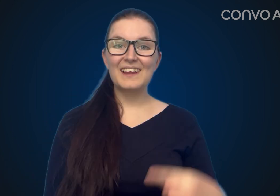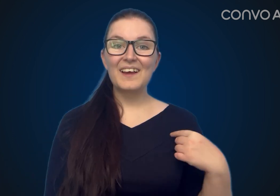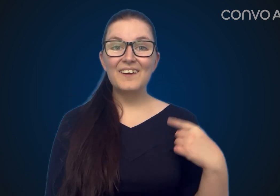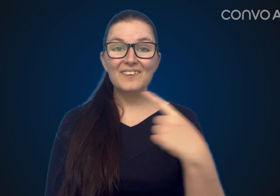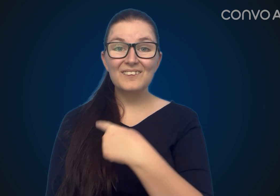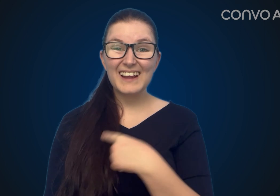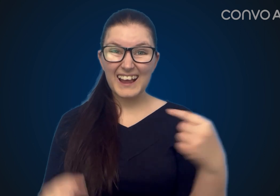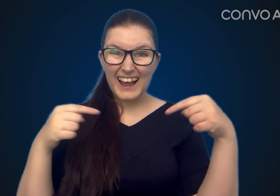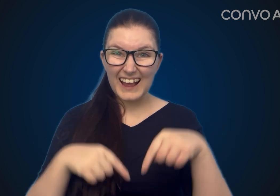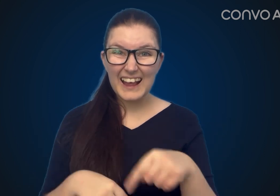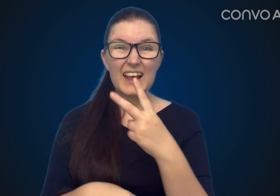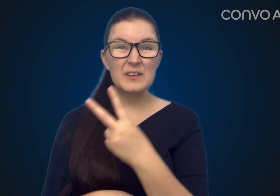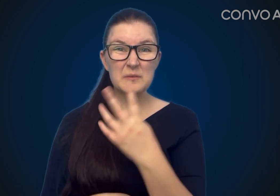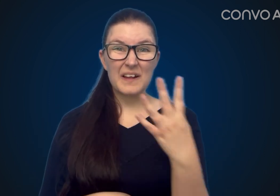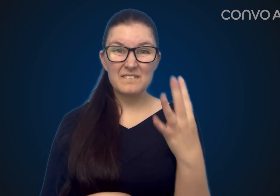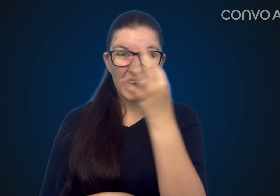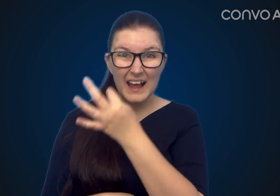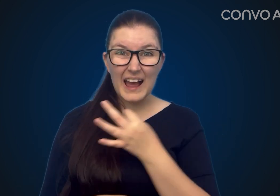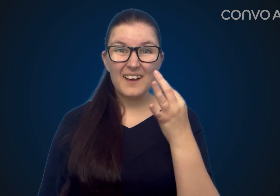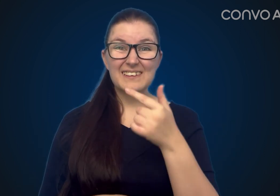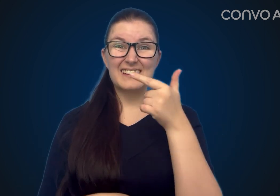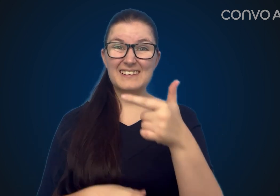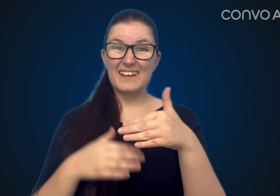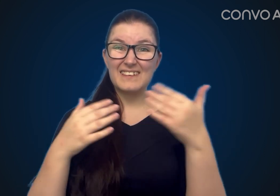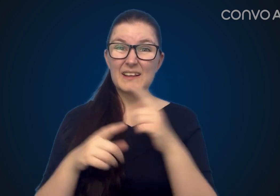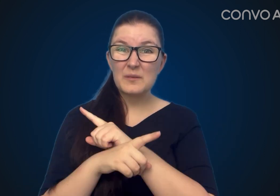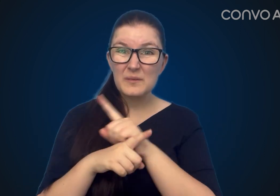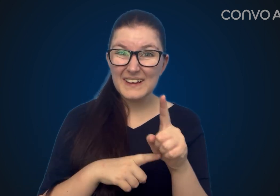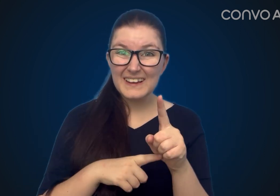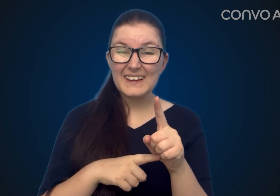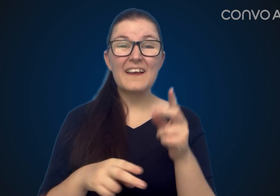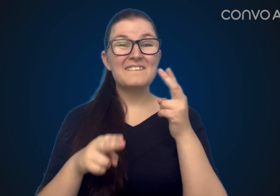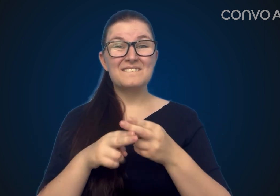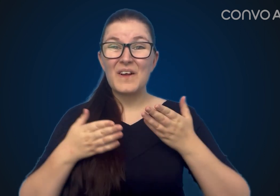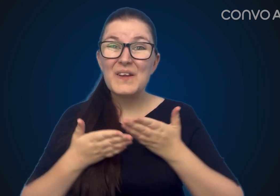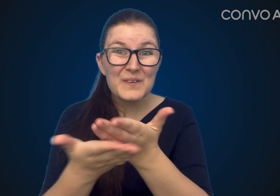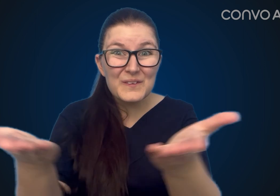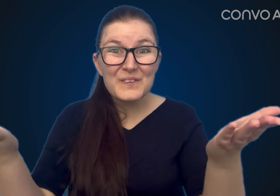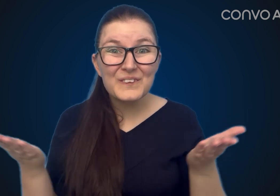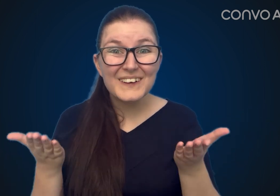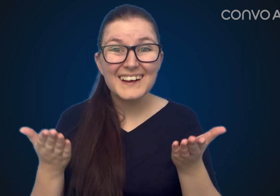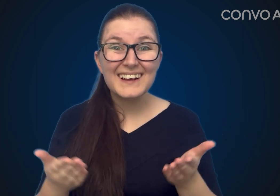We are here, 24 hours 7 days a week... for YOU!